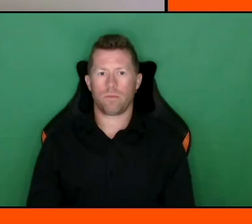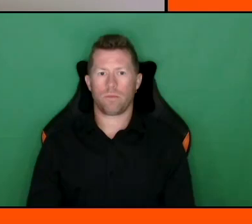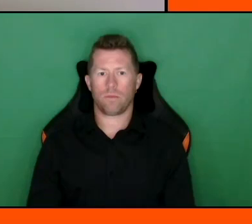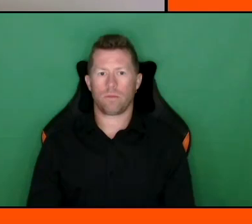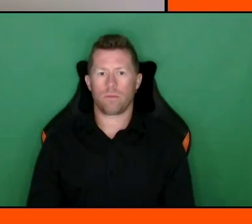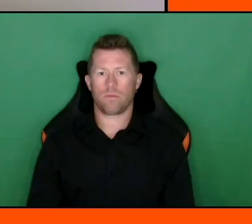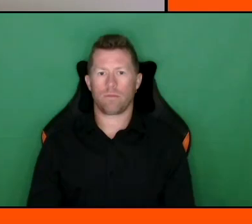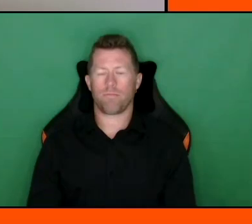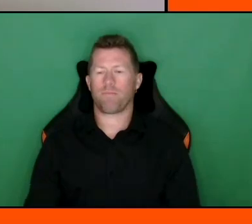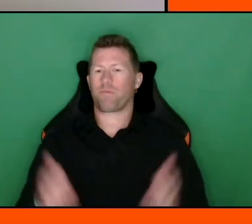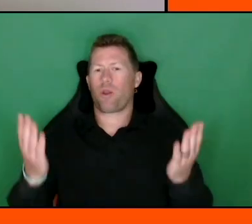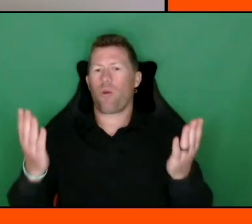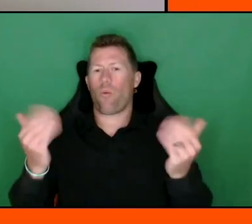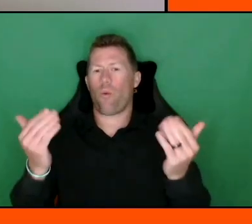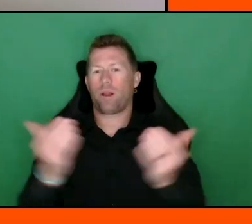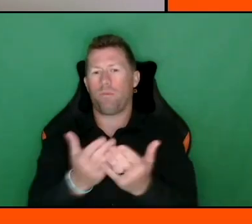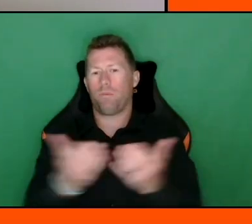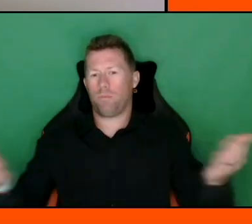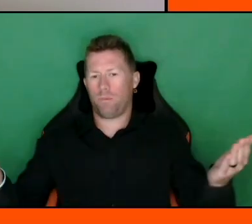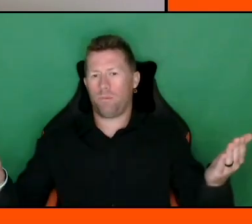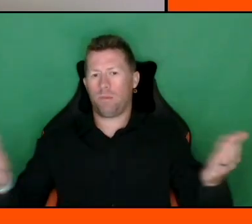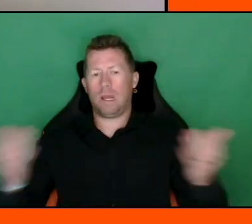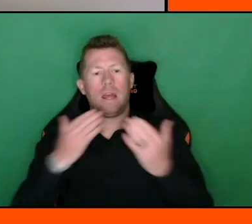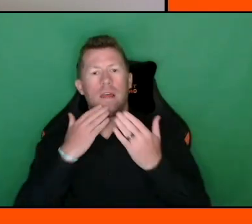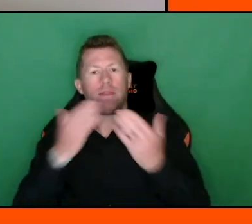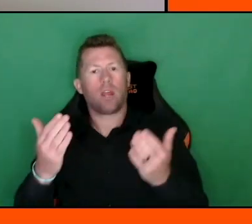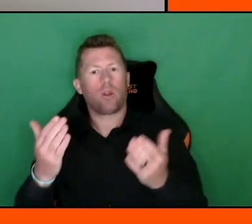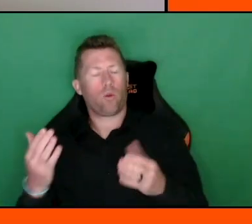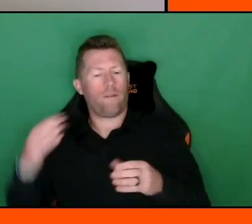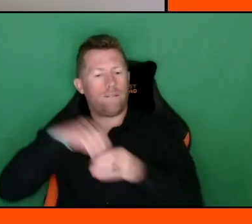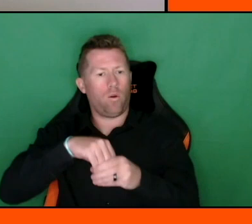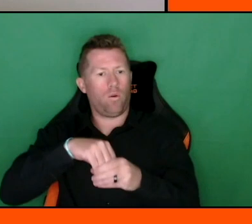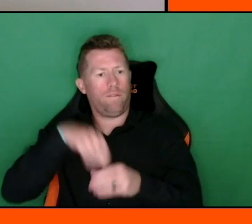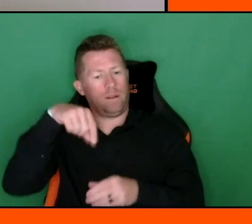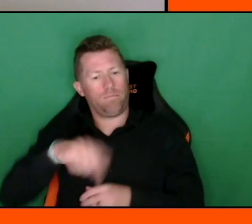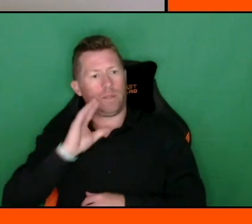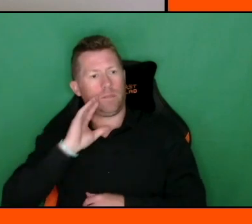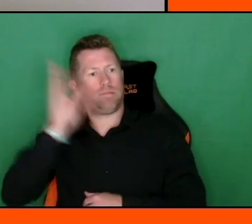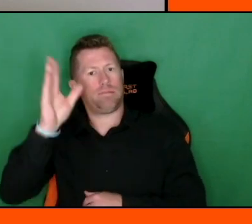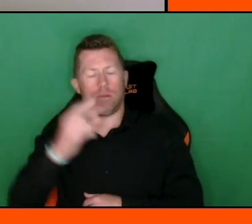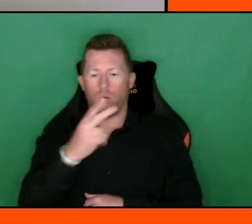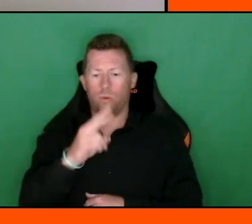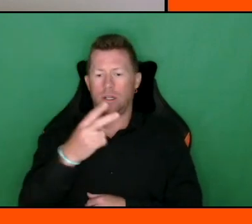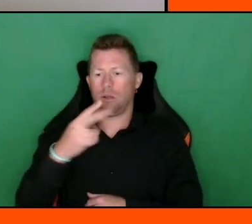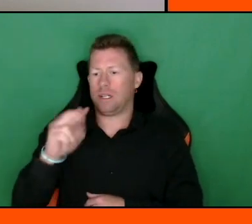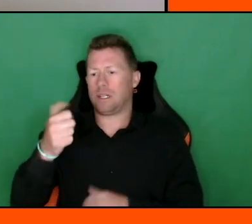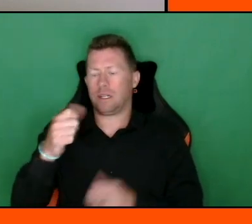Welcome, everyone. Thank you for joining us for our session on the 2026 Census Topic Consultation process.